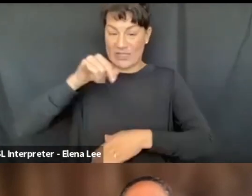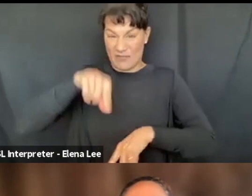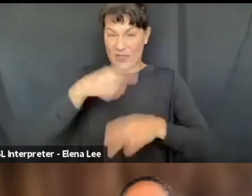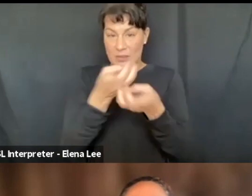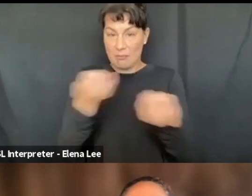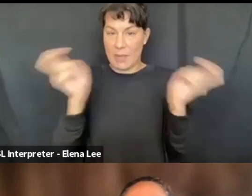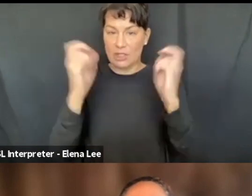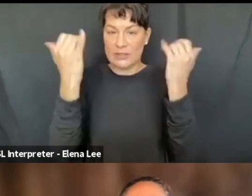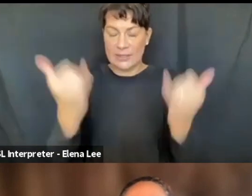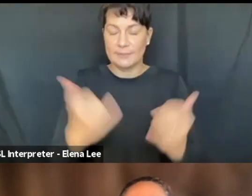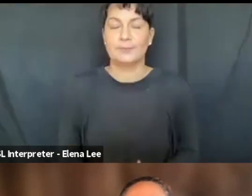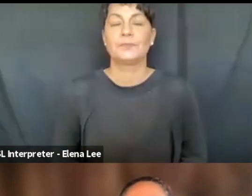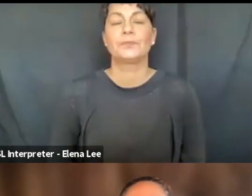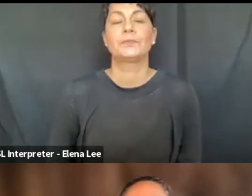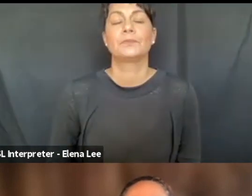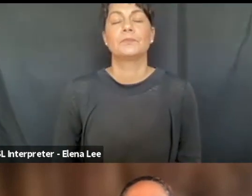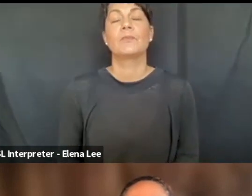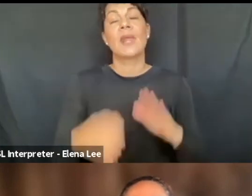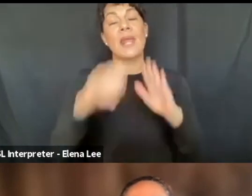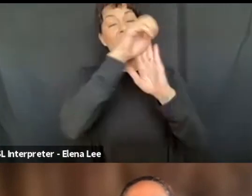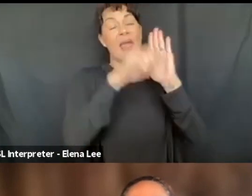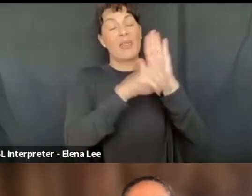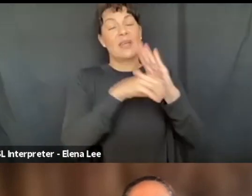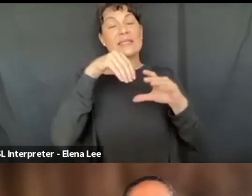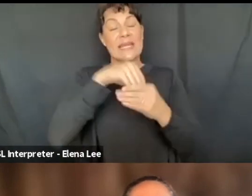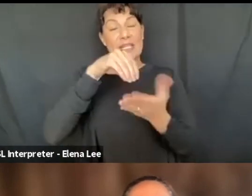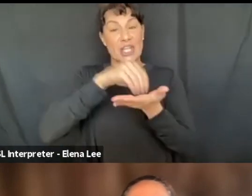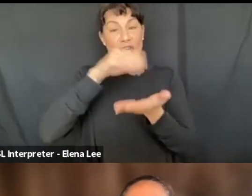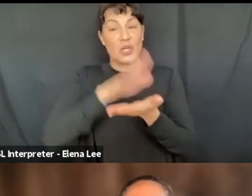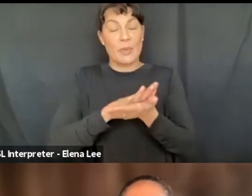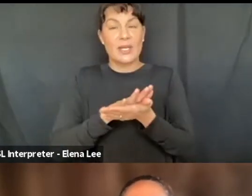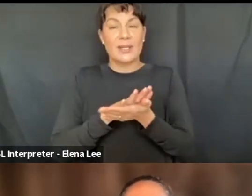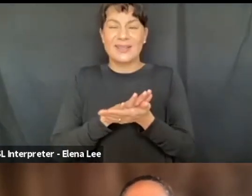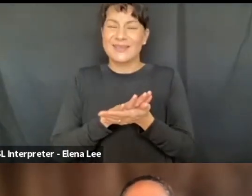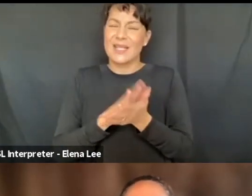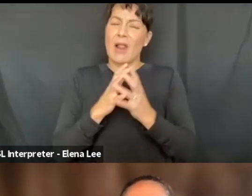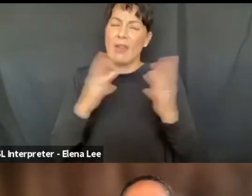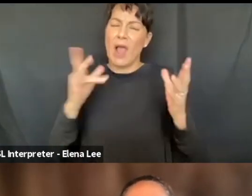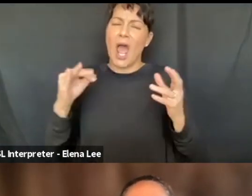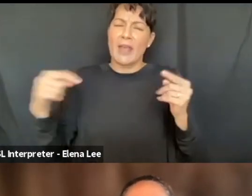Ethics in documentary has been the subject of intense debate for decades,